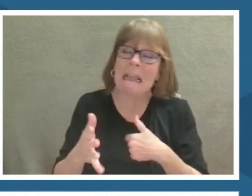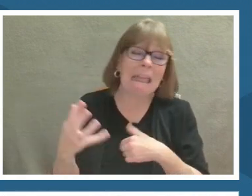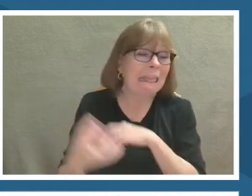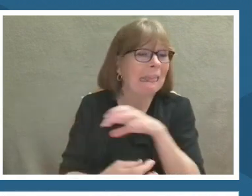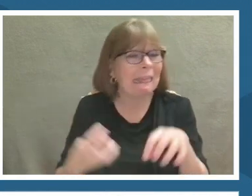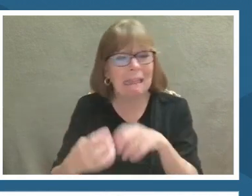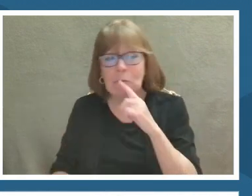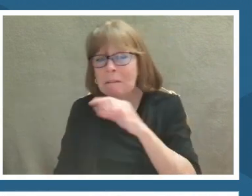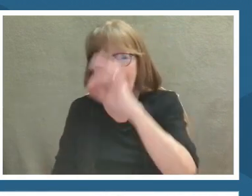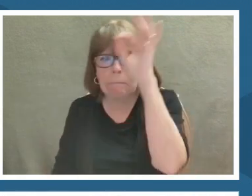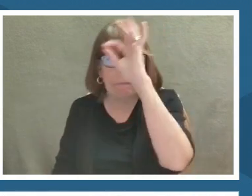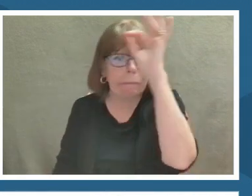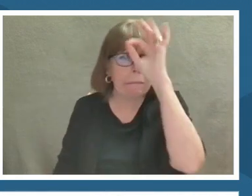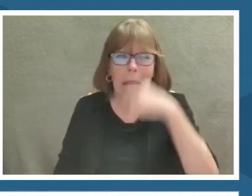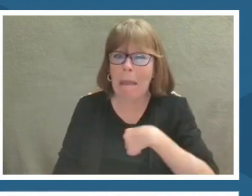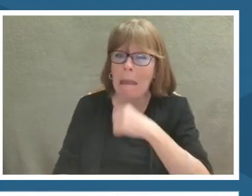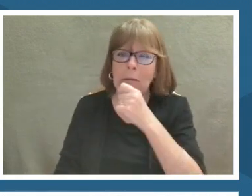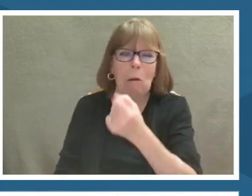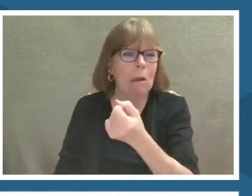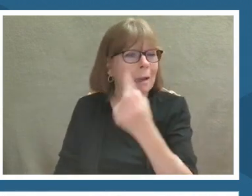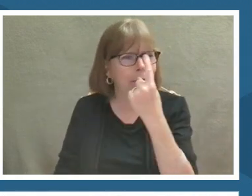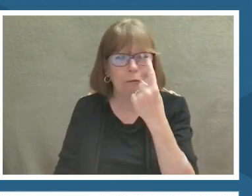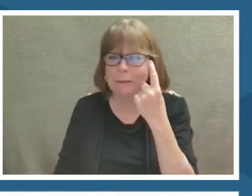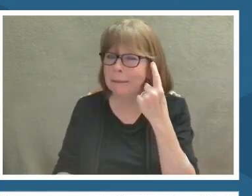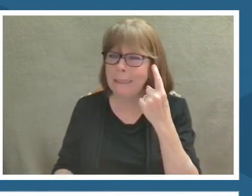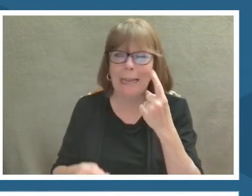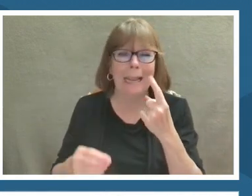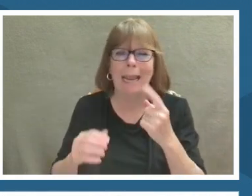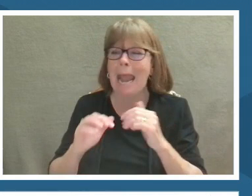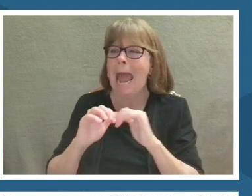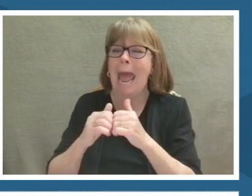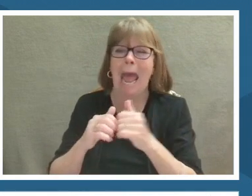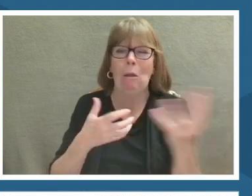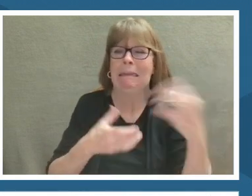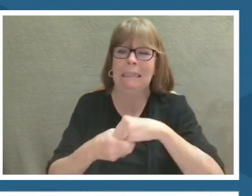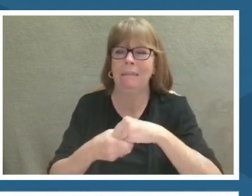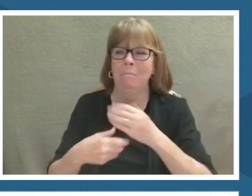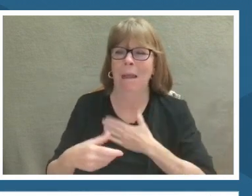still don't really understand what and how i would implement this